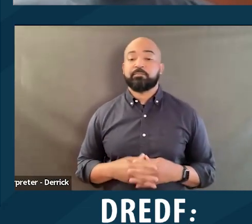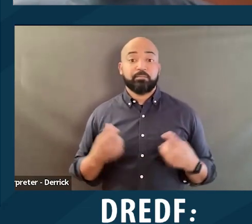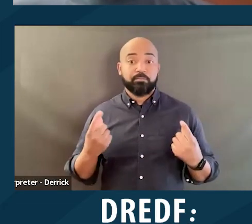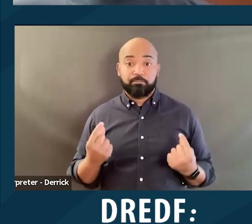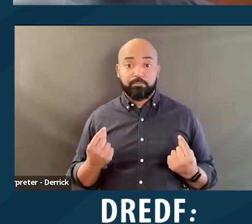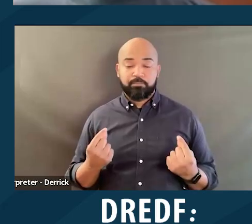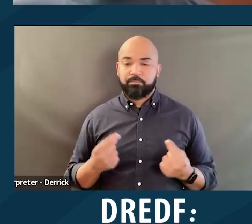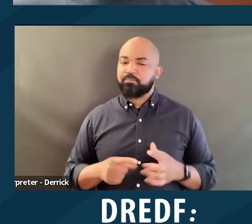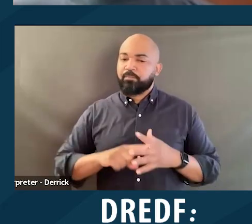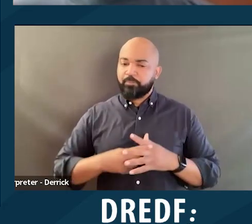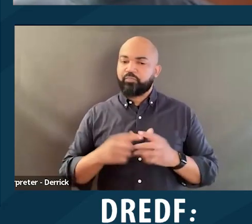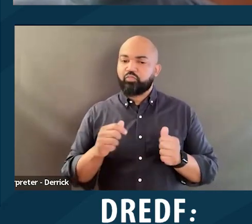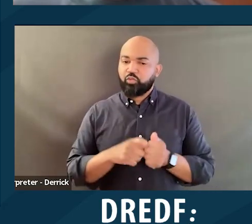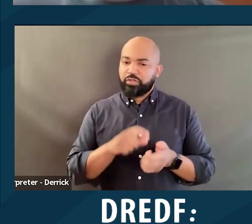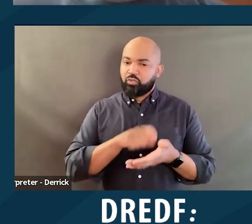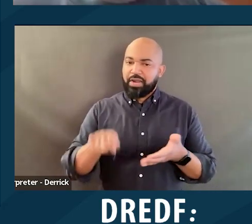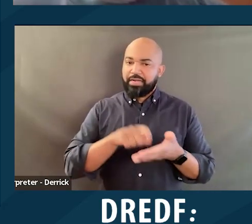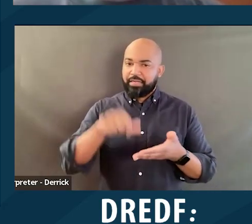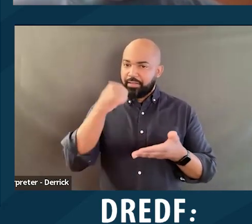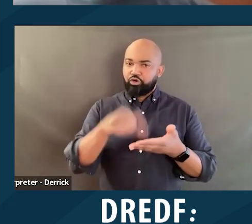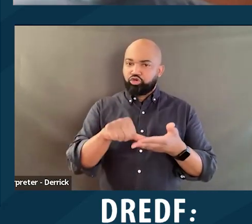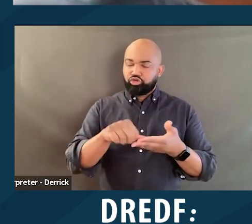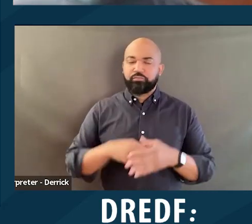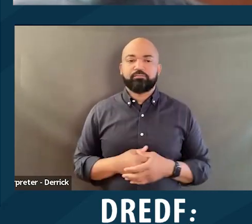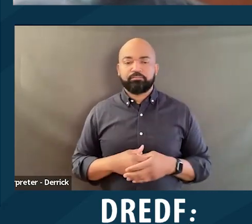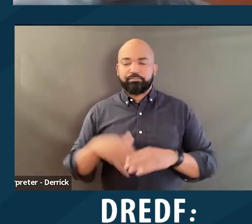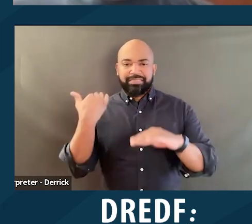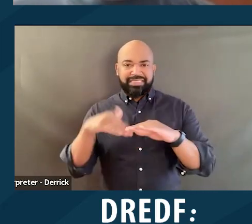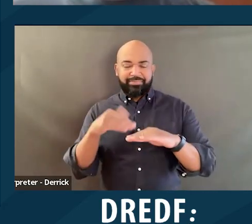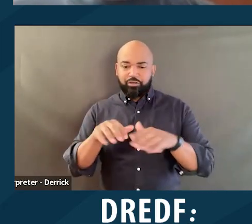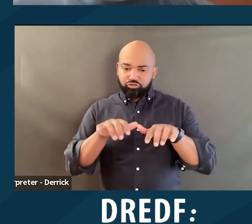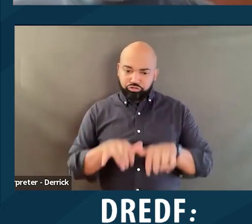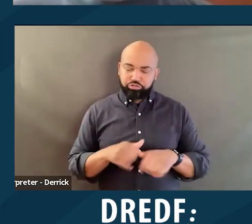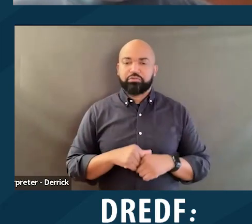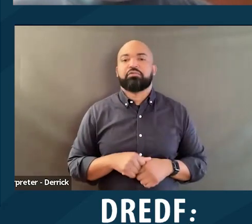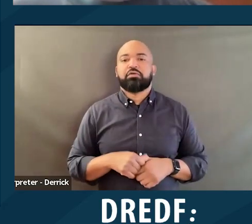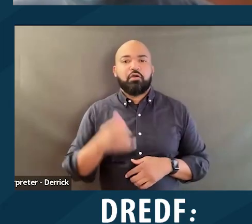letters. Begin making the phone calls and doing the e‑mails. Also, with all these things,